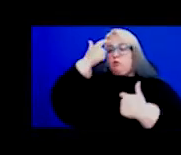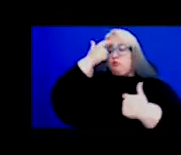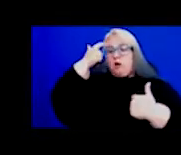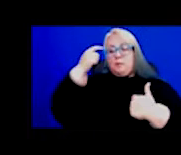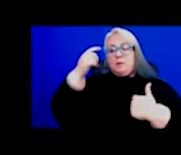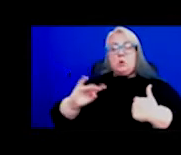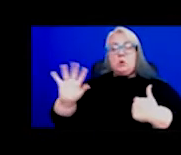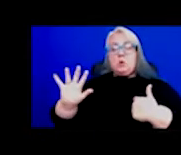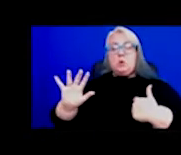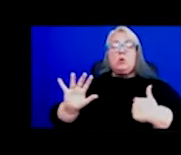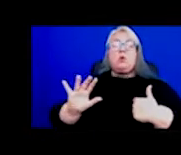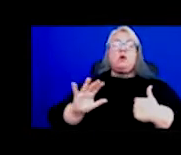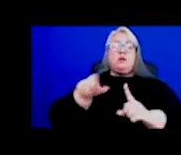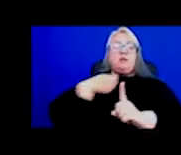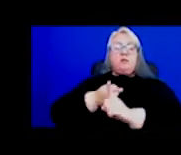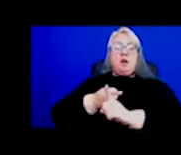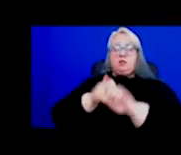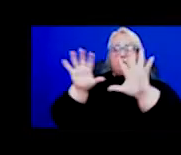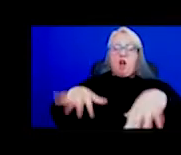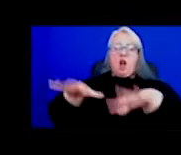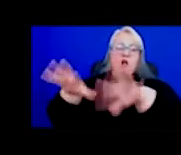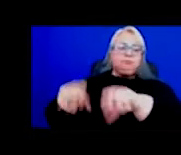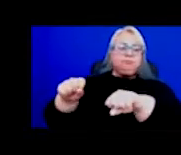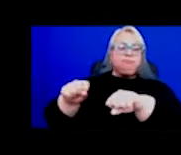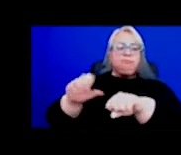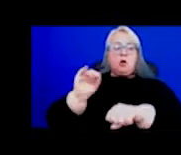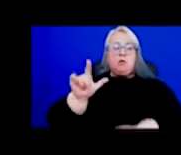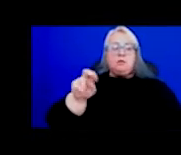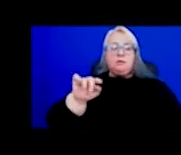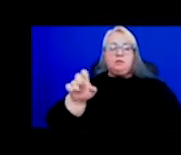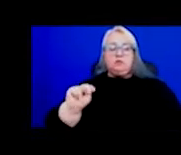of colonization and all of these other factors that have an impact on indigenous peoples that